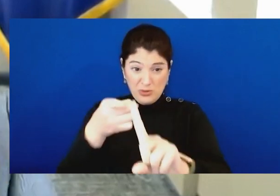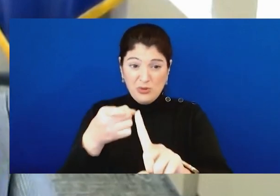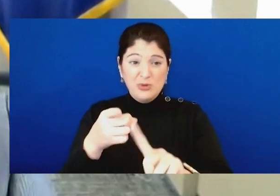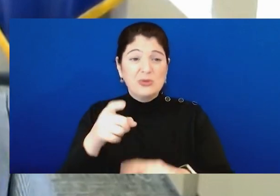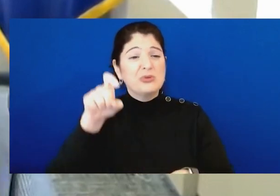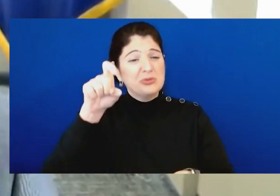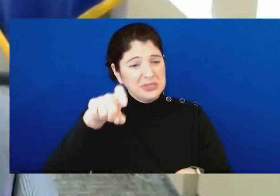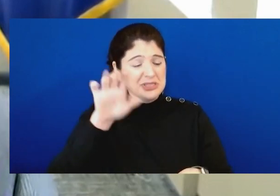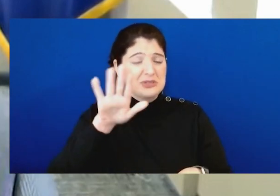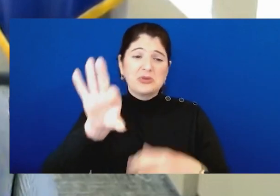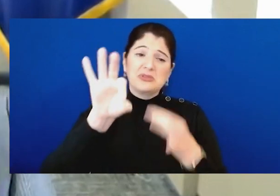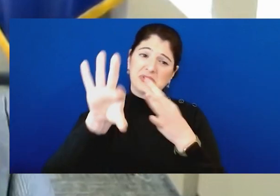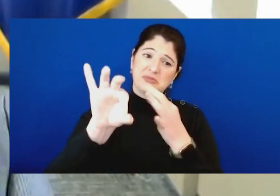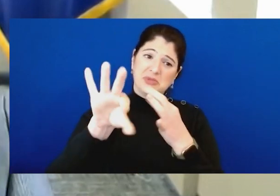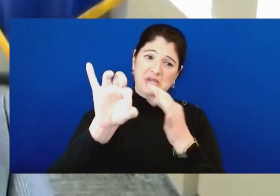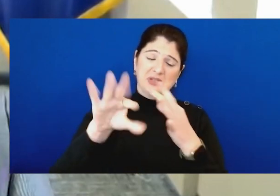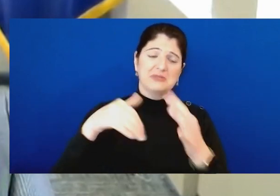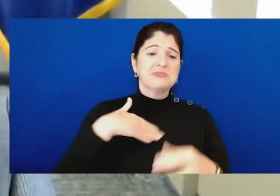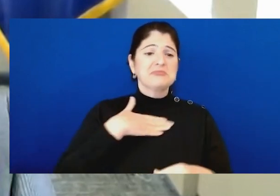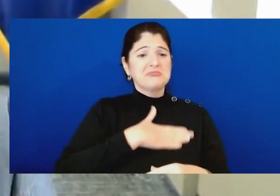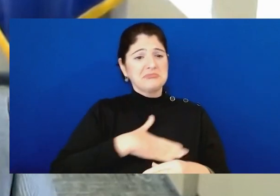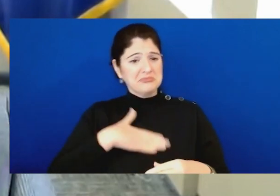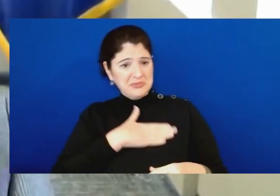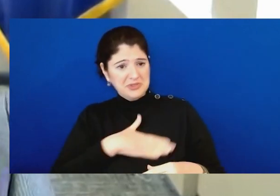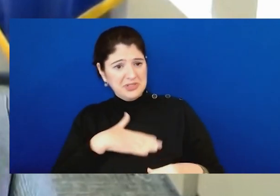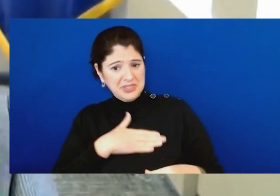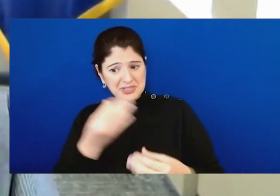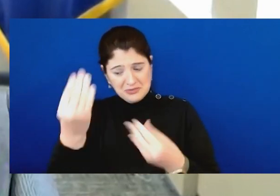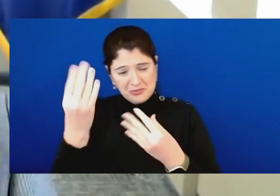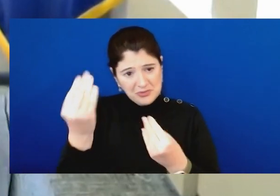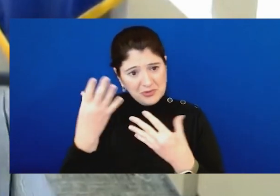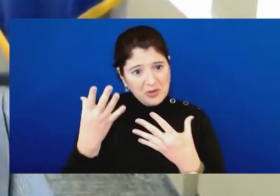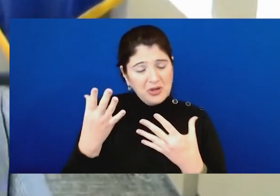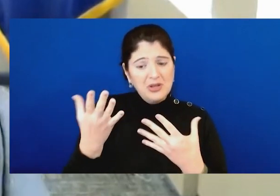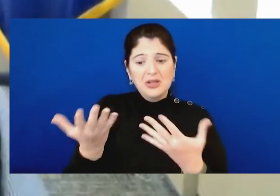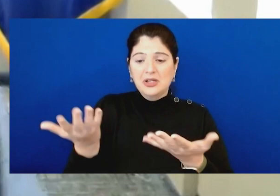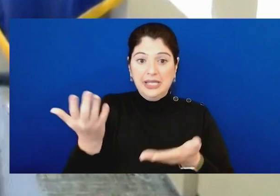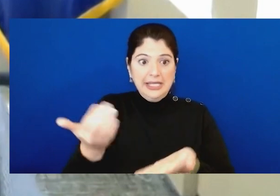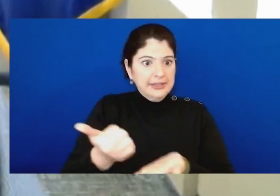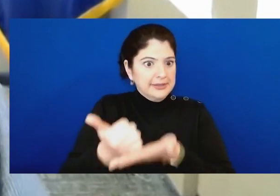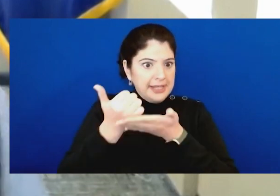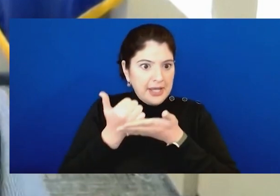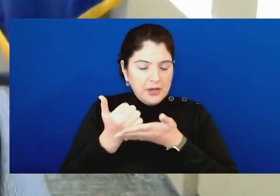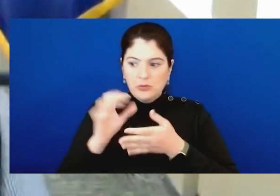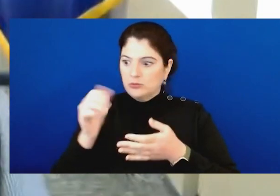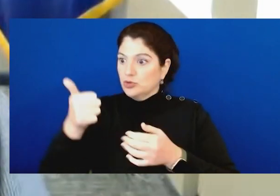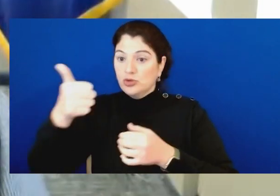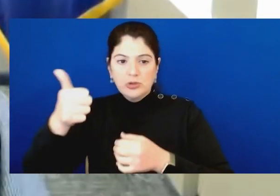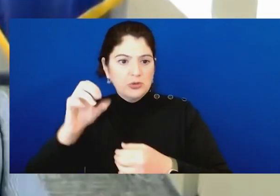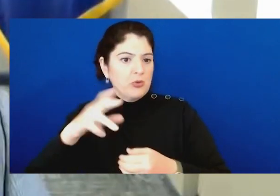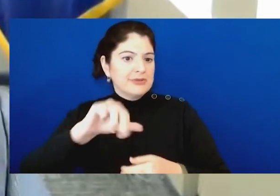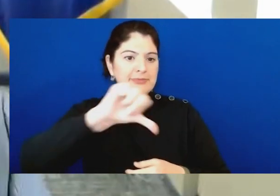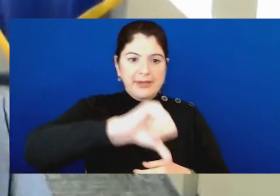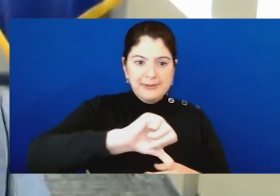We need you to tell us what is working and what isn't. Now, I want to thank you again for joining us and for being willing